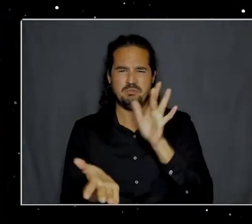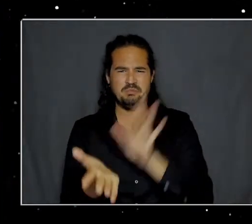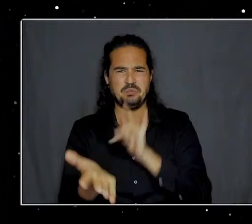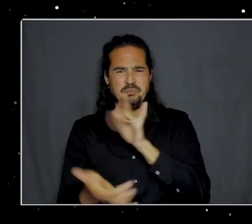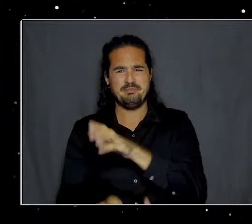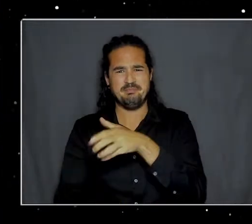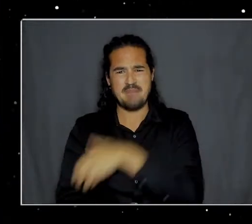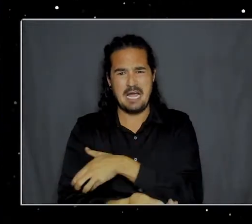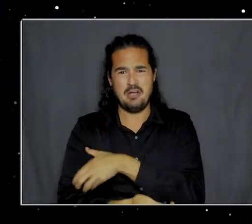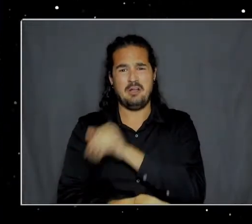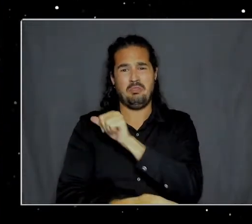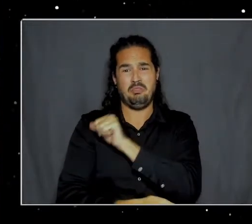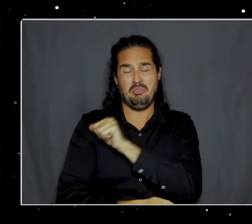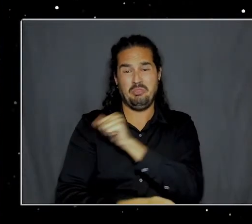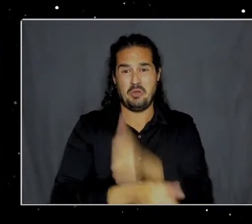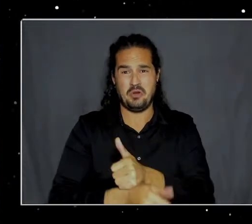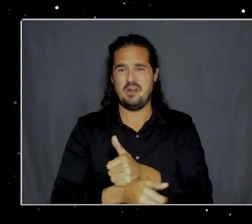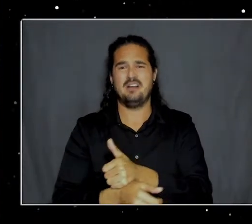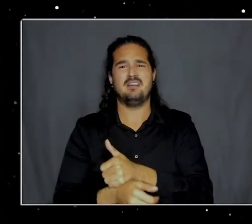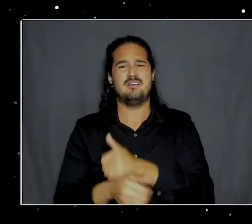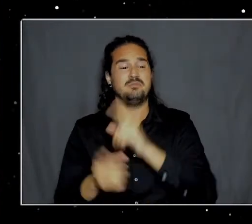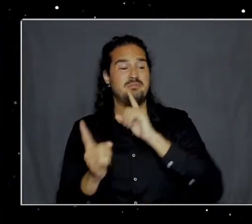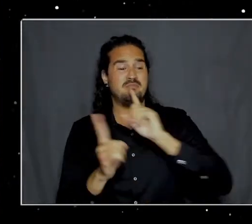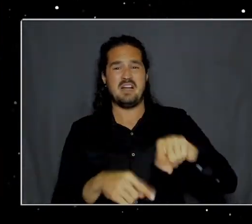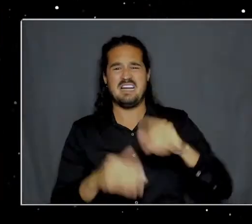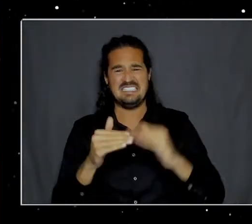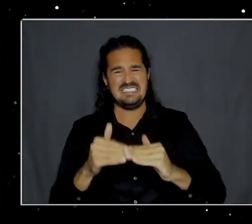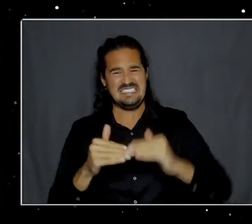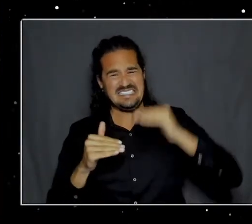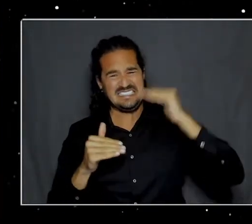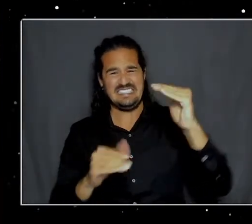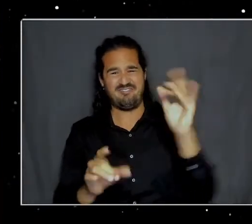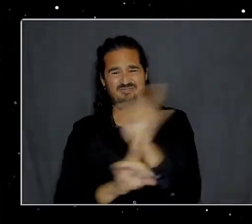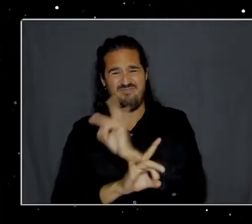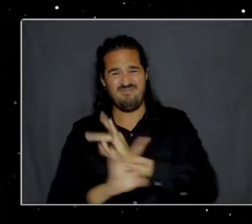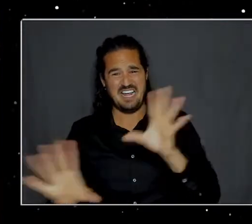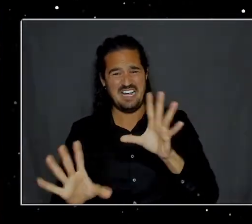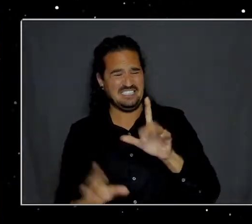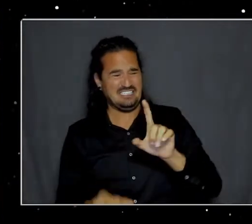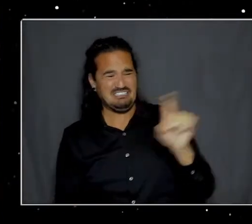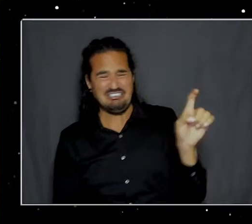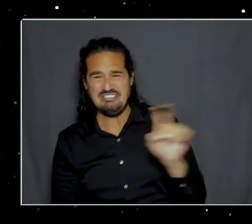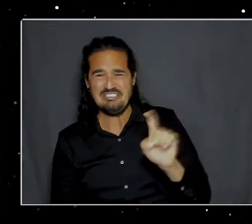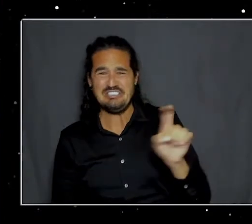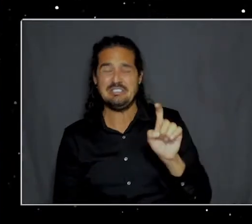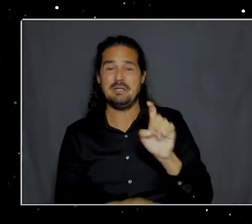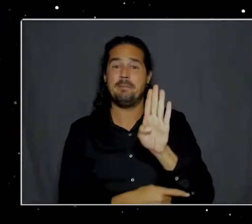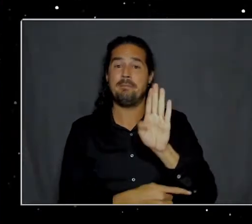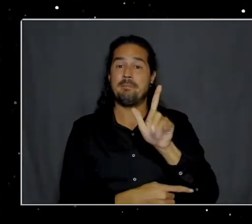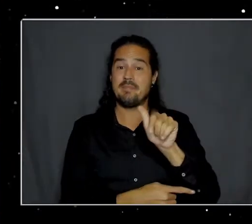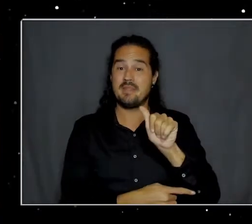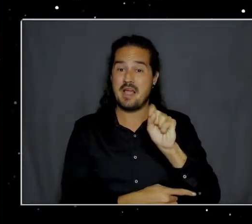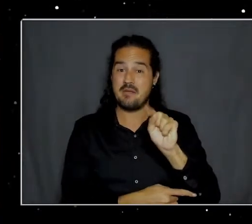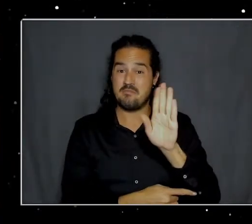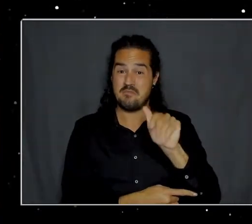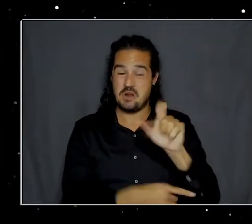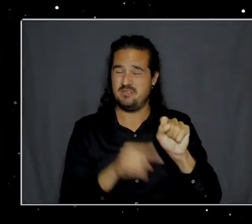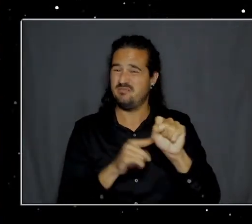THEIR AUTHORITY AND THEIR POWER. LISA NOWLIN: YOU KNOW, THEY WERE RESPONDING